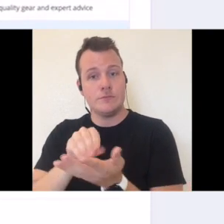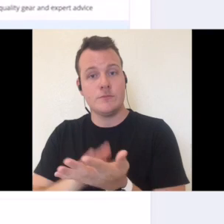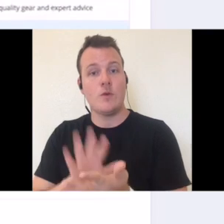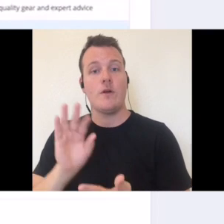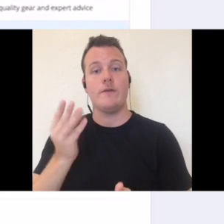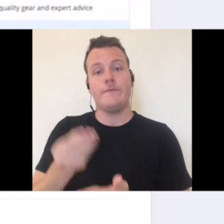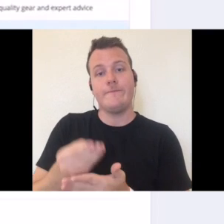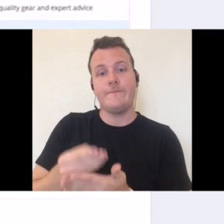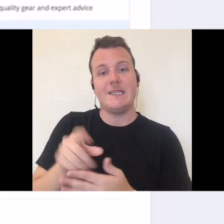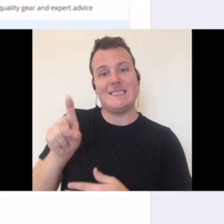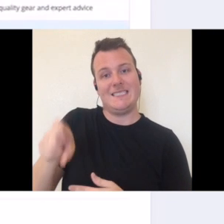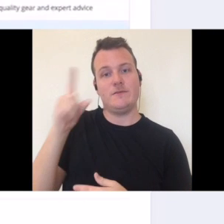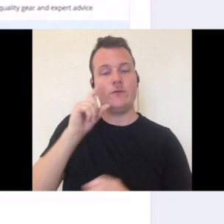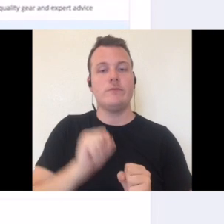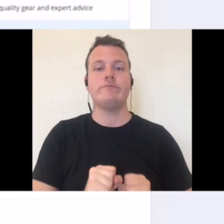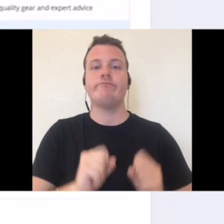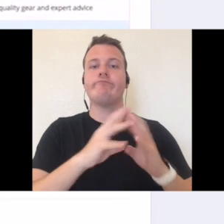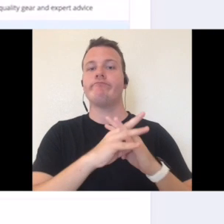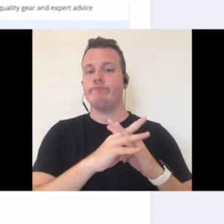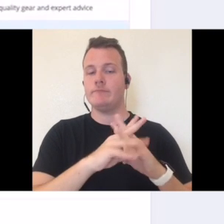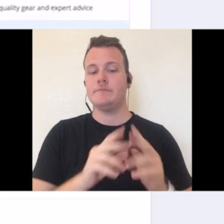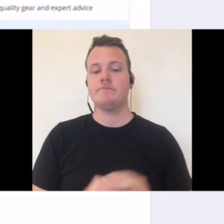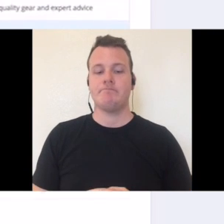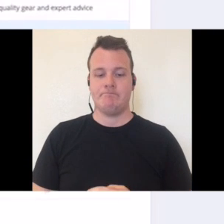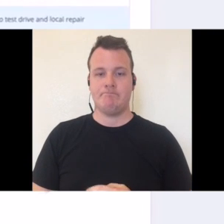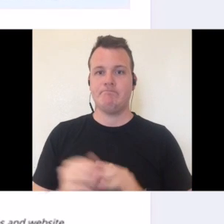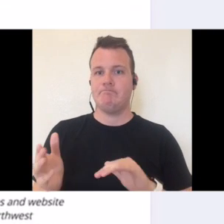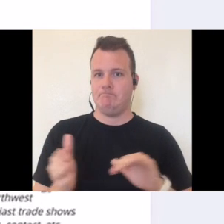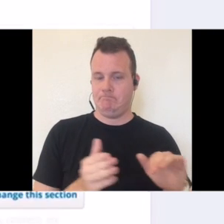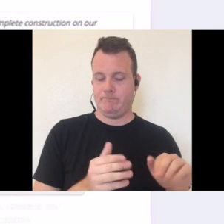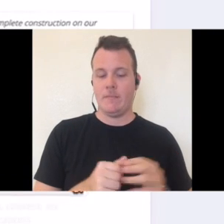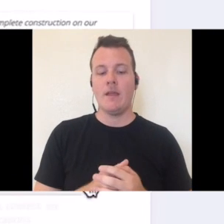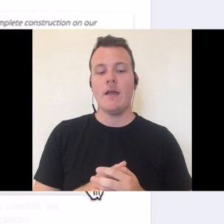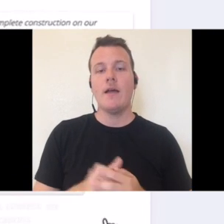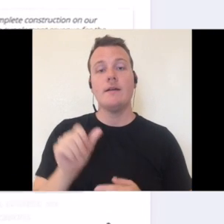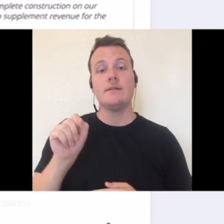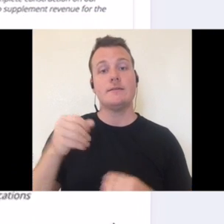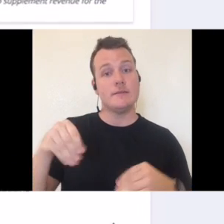your funding needs are going to be to get up and running. In the sales and